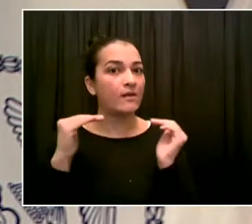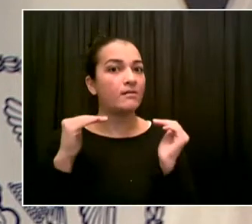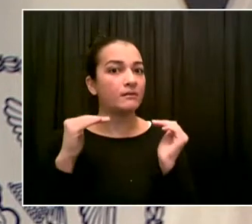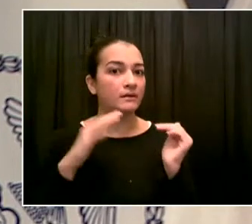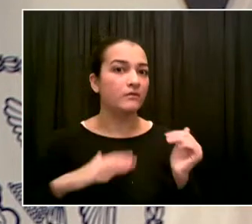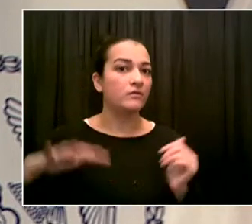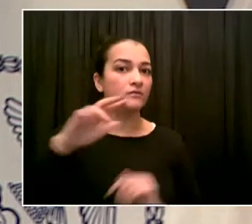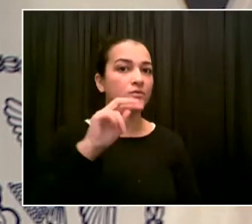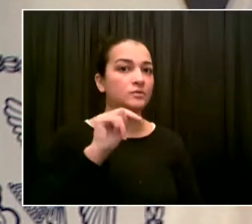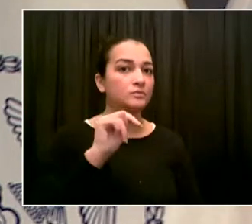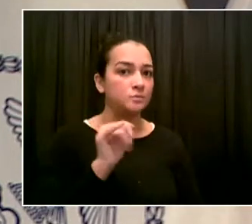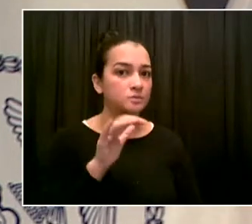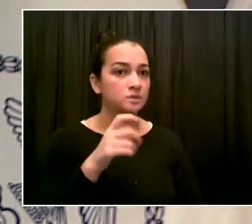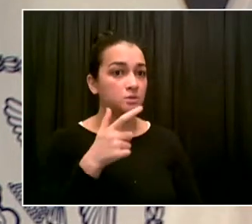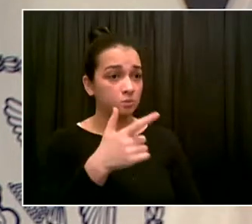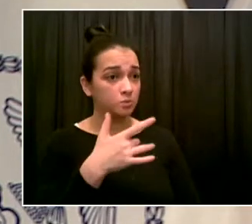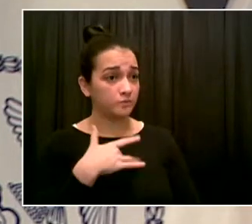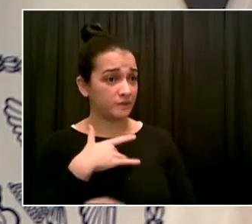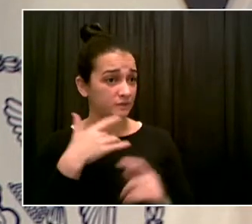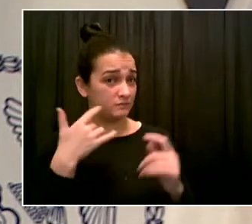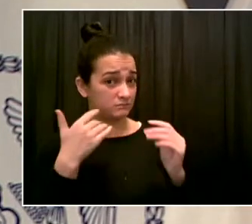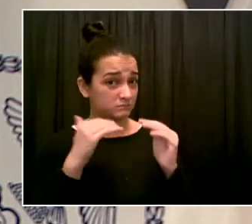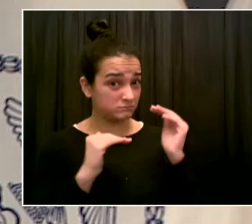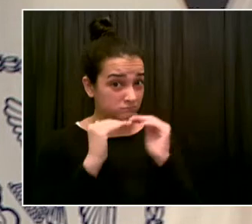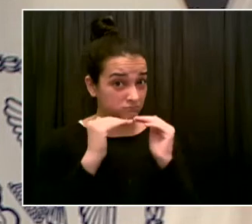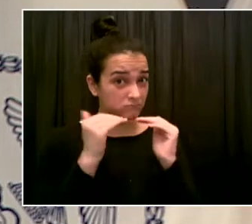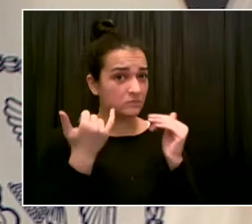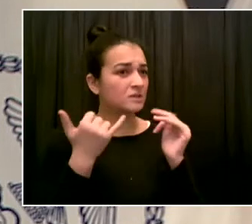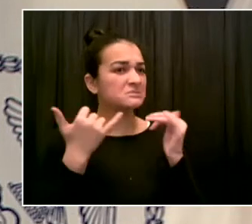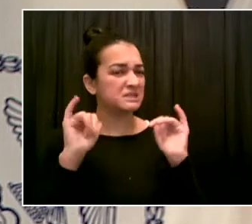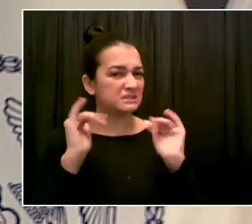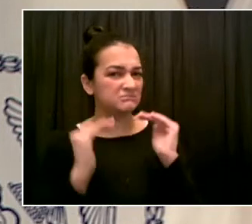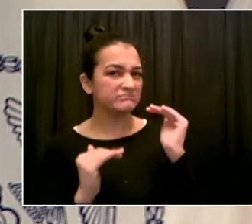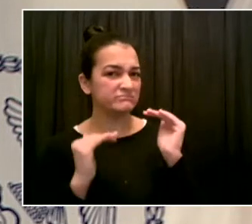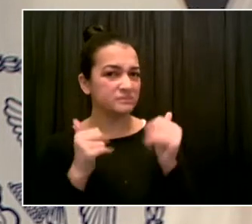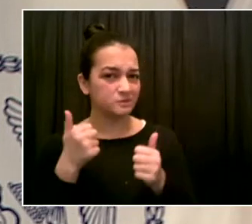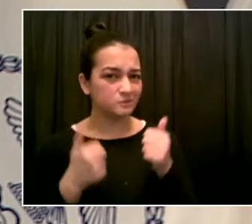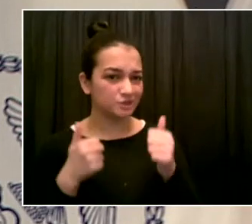THE PANDEMIC HITS AND AND THE INCOMING INEQUALITY?